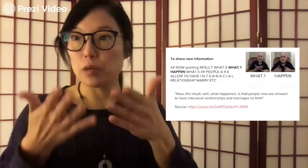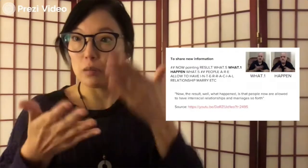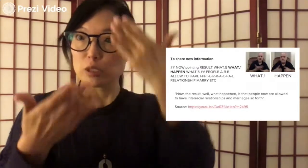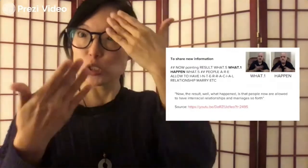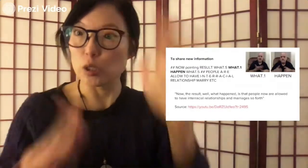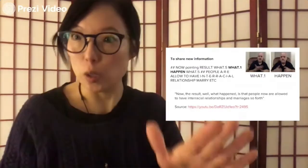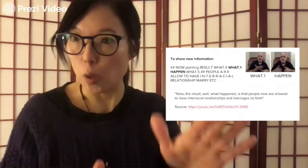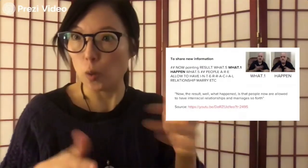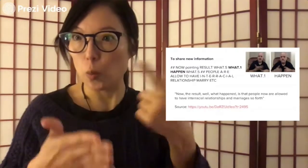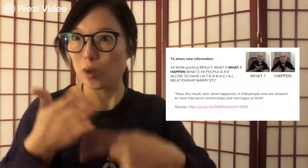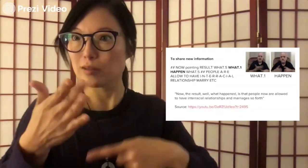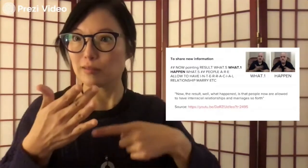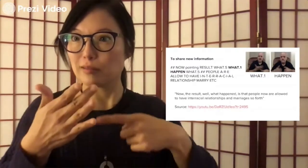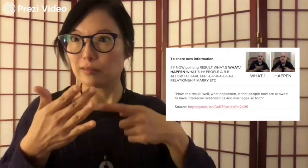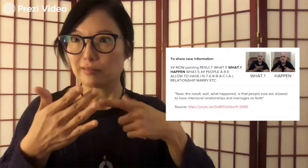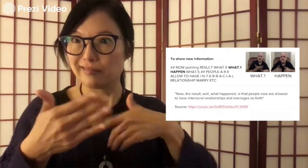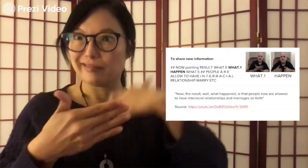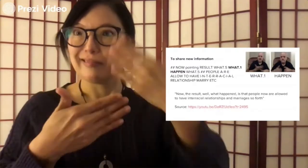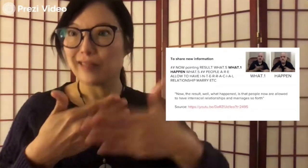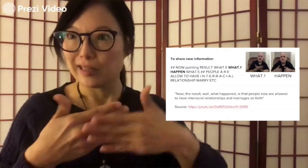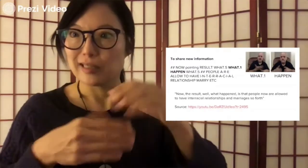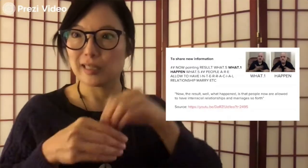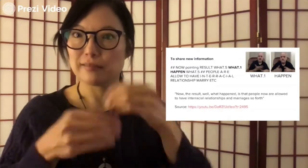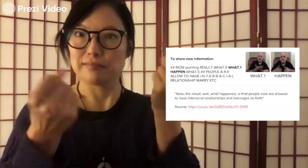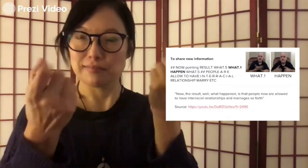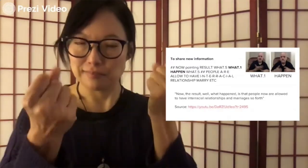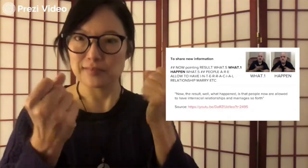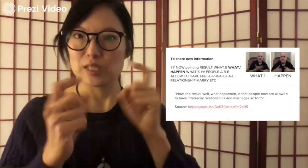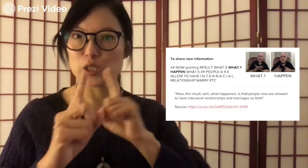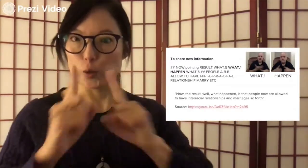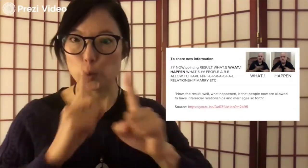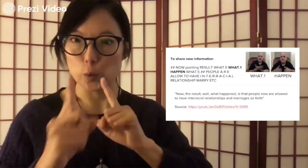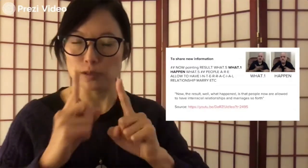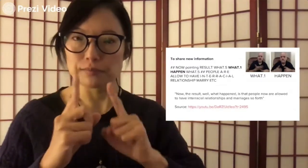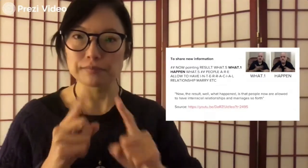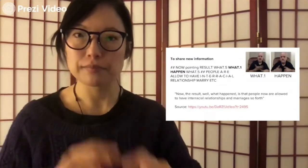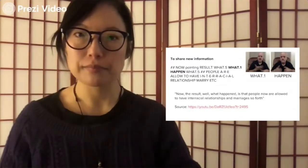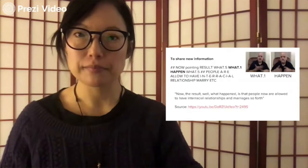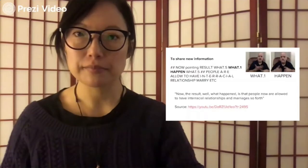audience may not be aware of what's next in the signing discourse.